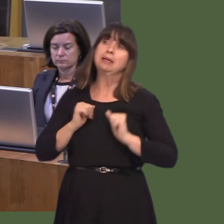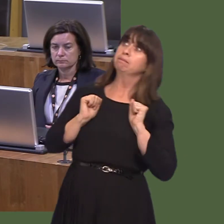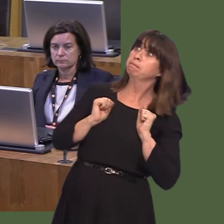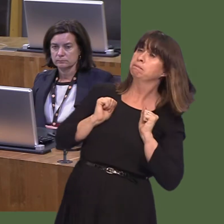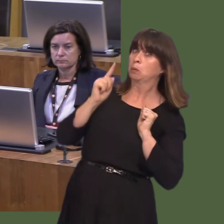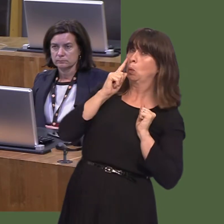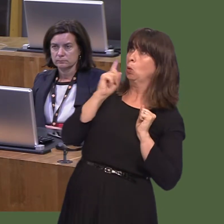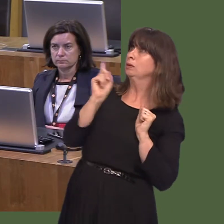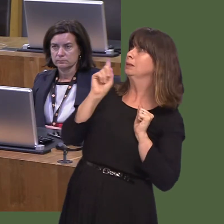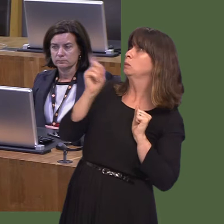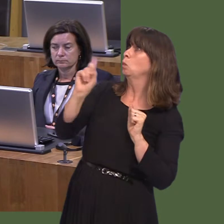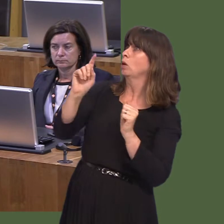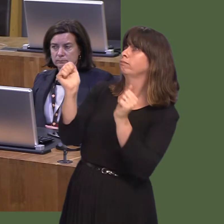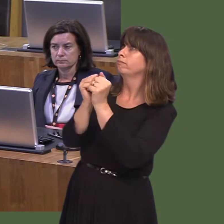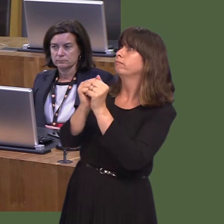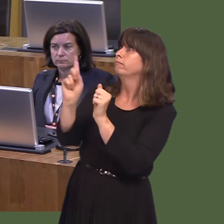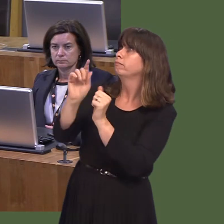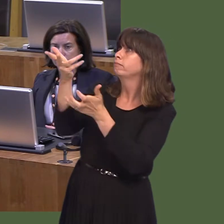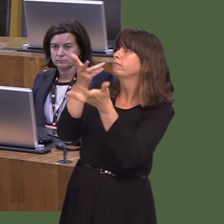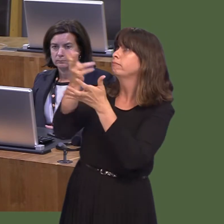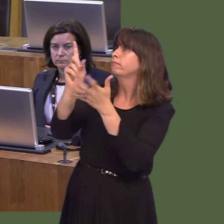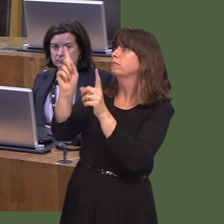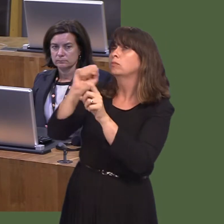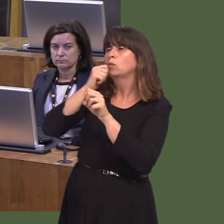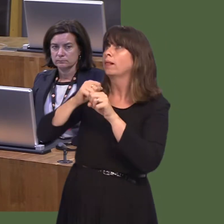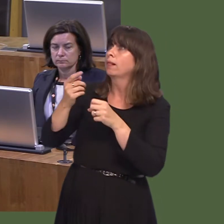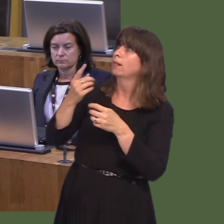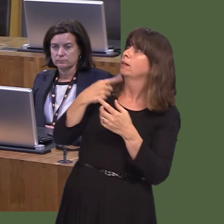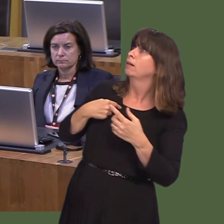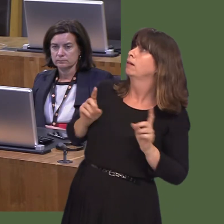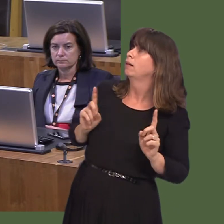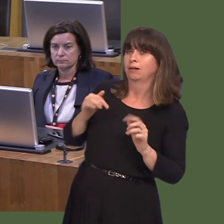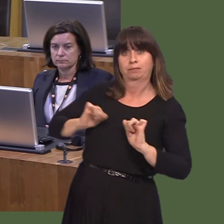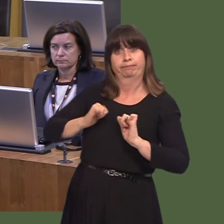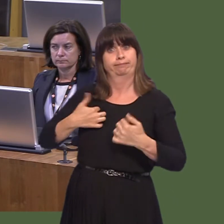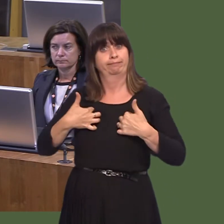a positive outcome of those discussions to see whether we can actually provide the service